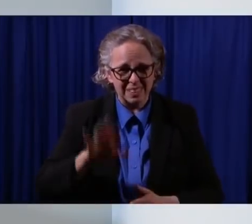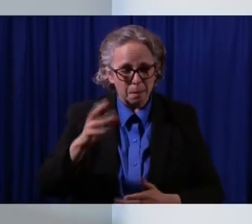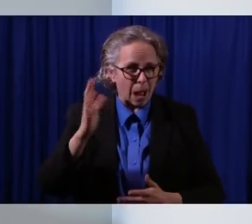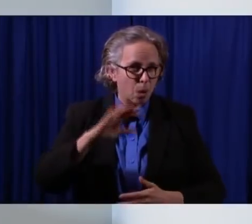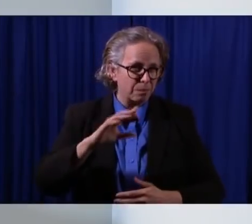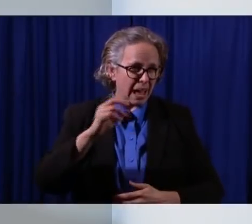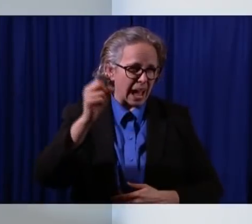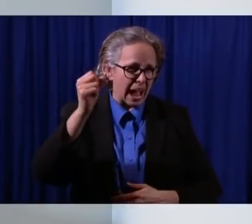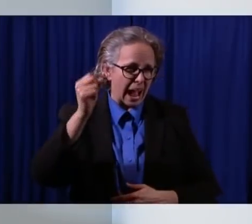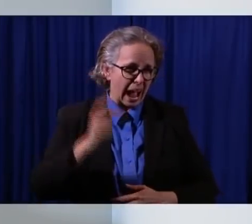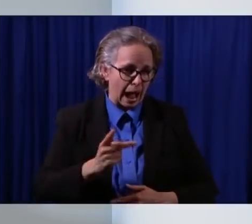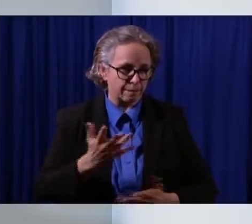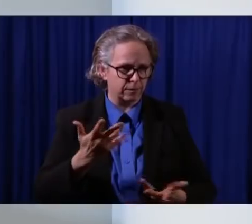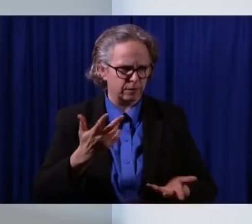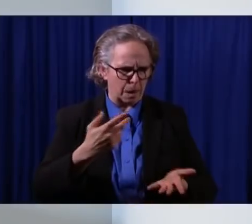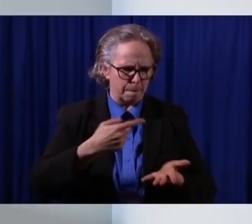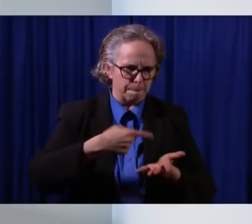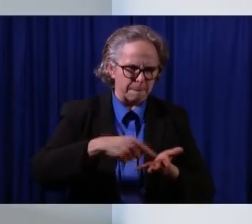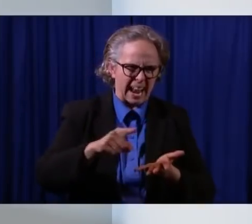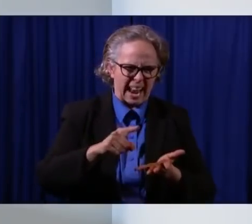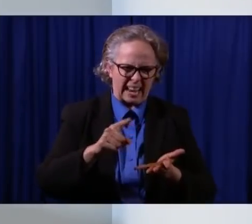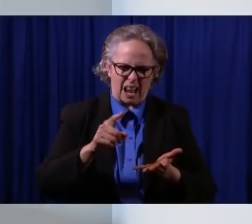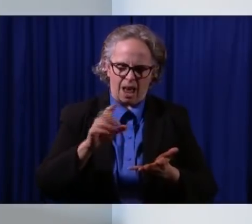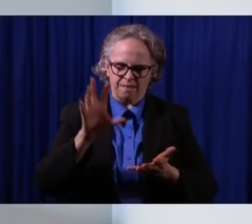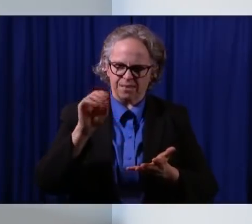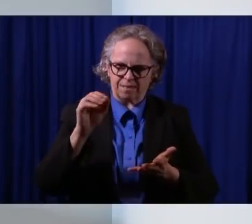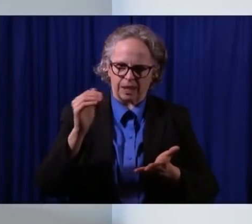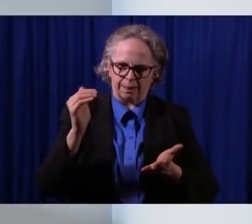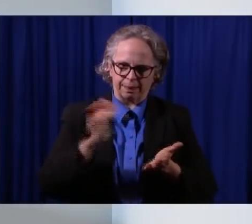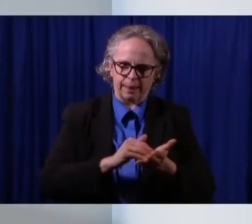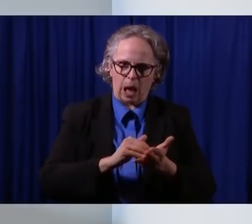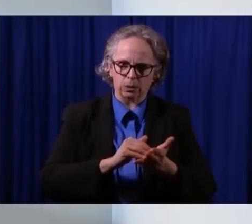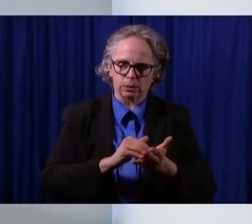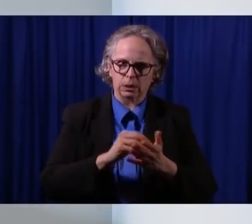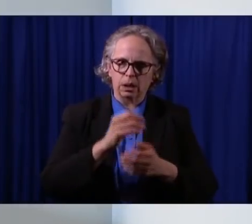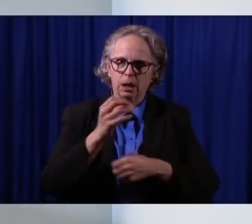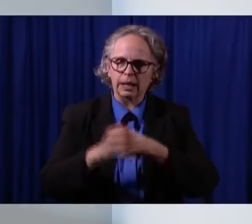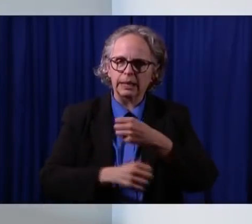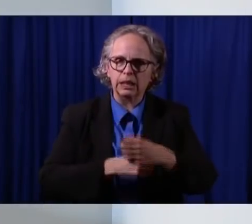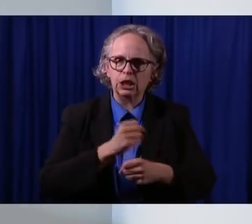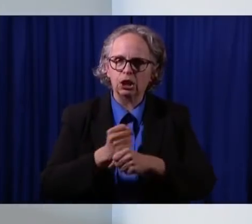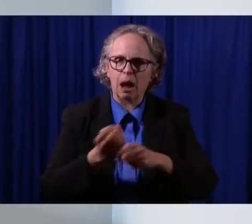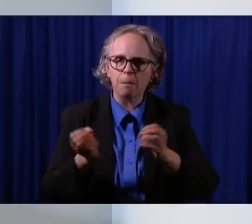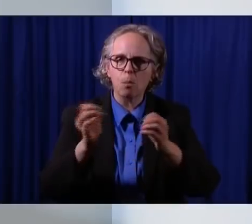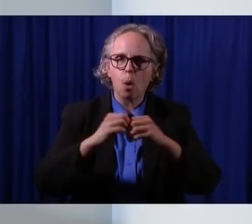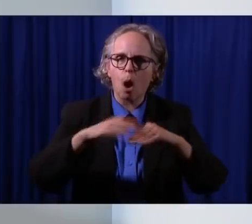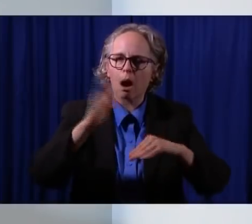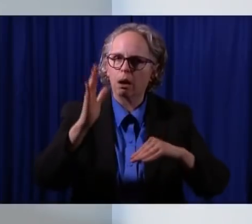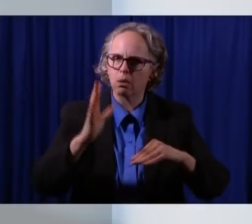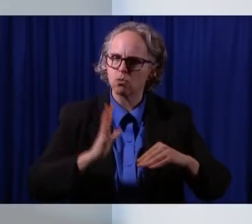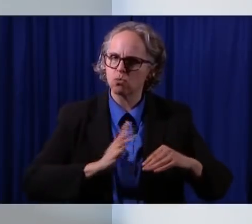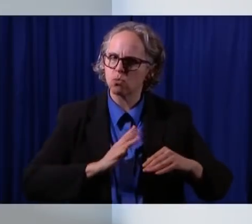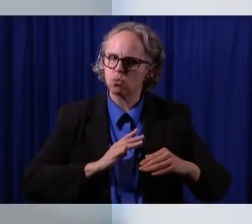AT OHIONEEDSJOBS RIGHT NOW, WE HAVE OVER 120,000 JOB OPENINGS AND ALMOST HALF OF THOSE PAY